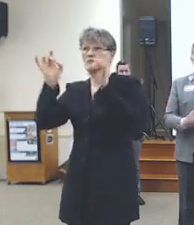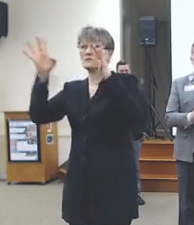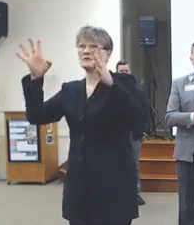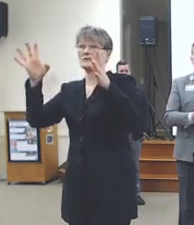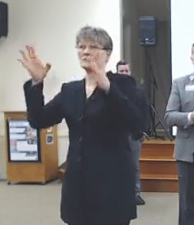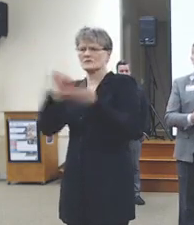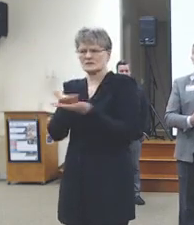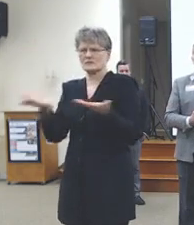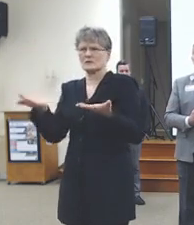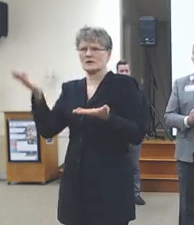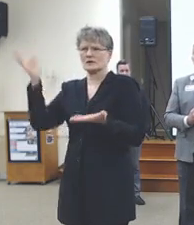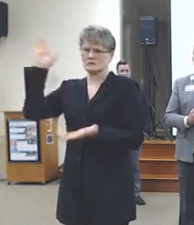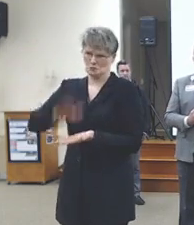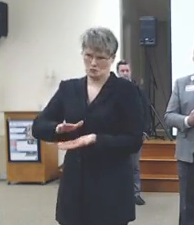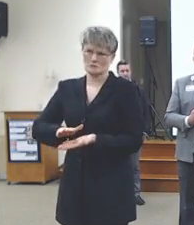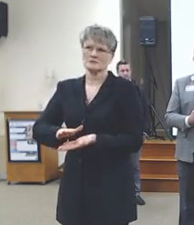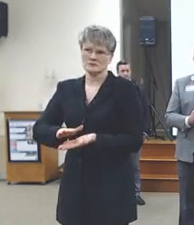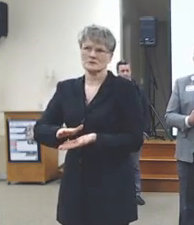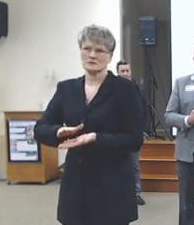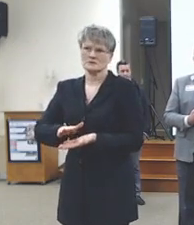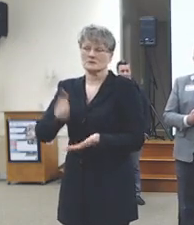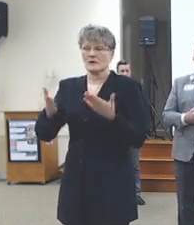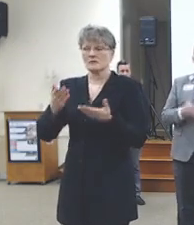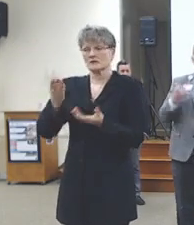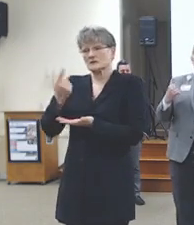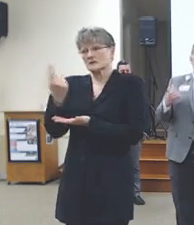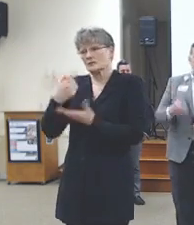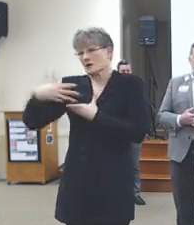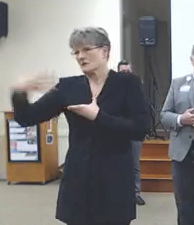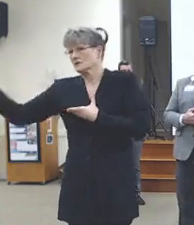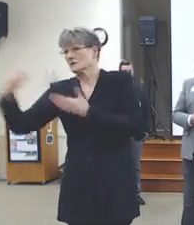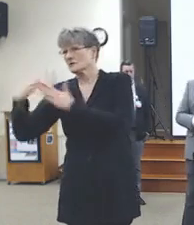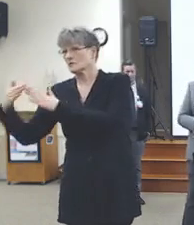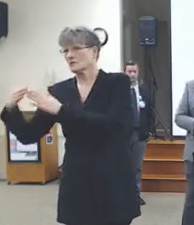help someone outside of the community and I'll I'll turn it over to my other